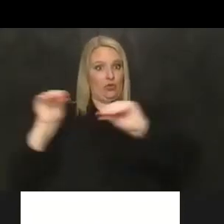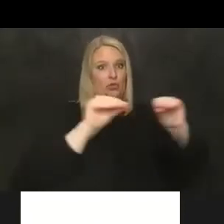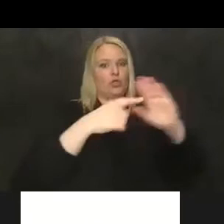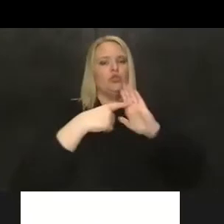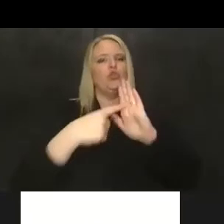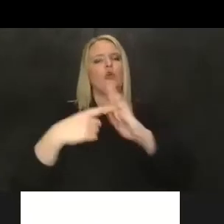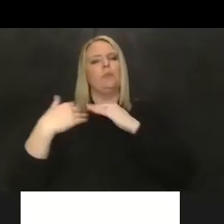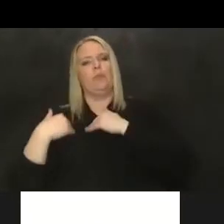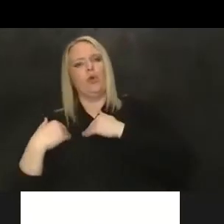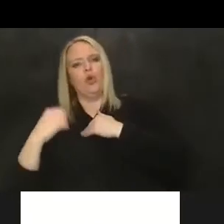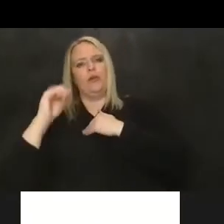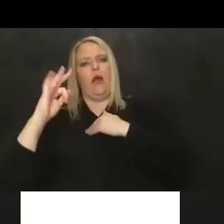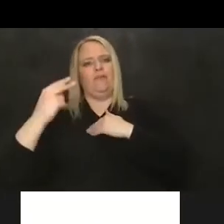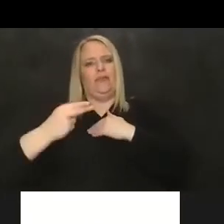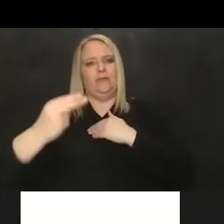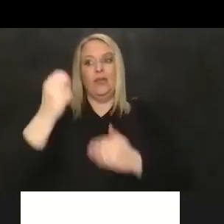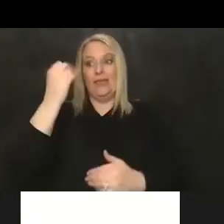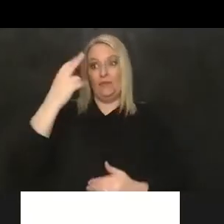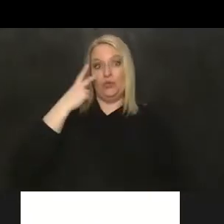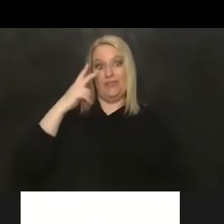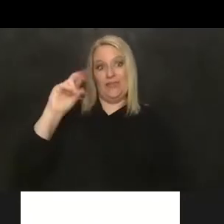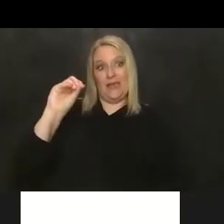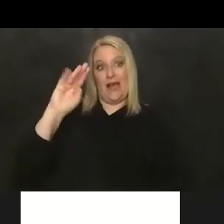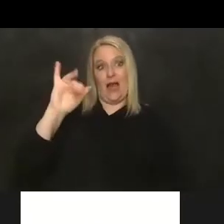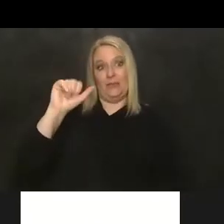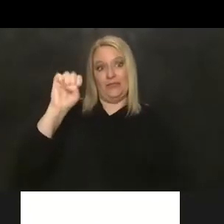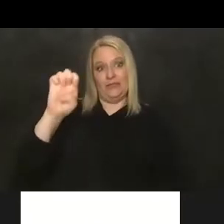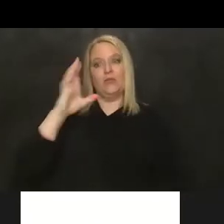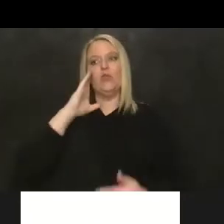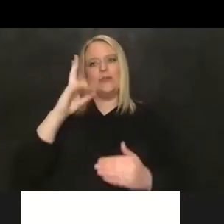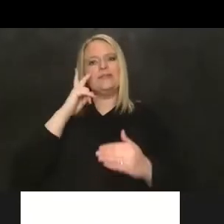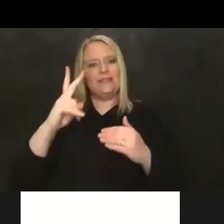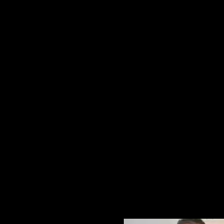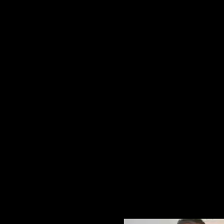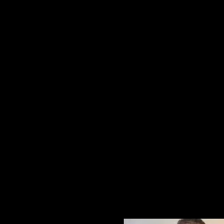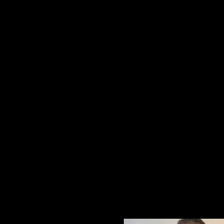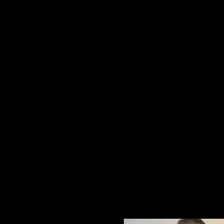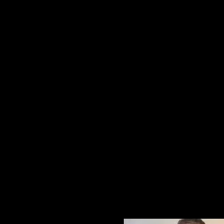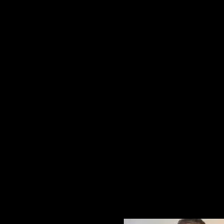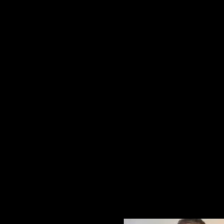and if you see the obelisk, there'll be a link that you'll be able to go to and see it's reflecting